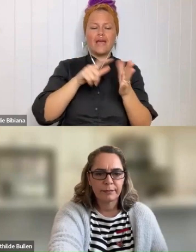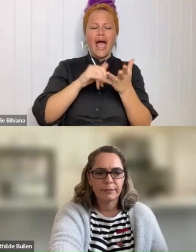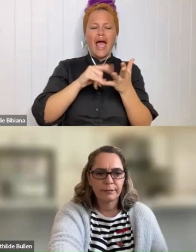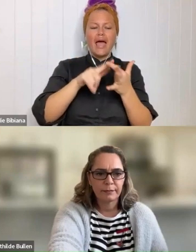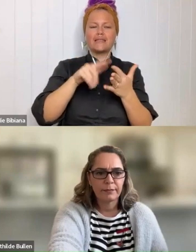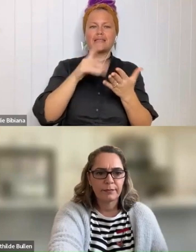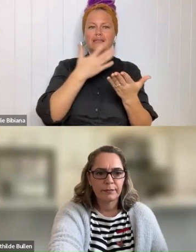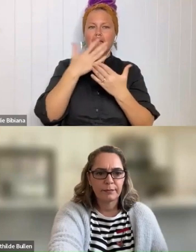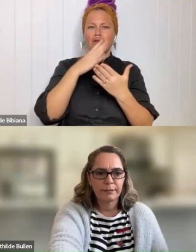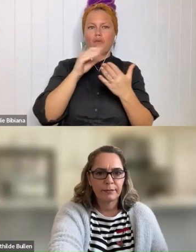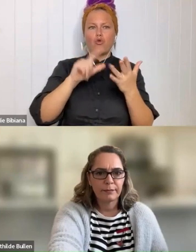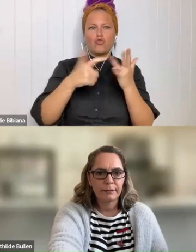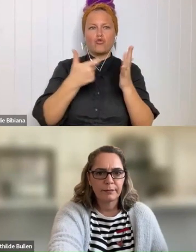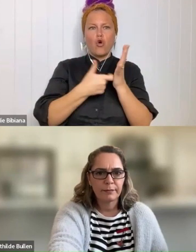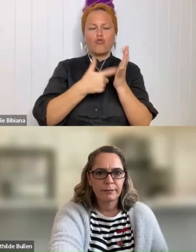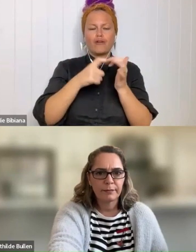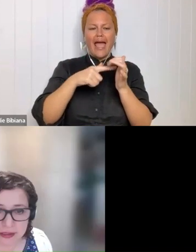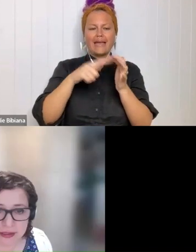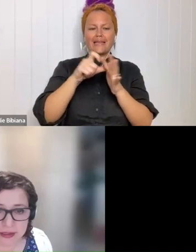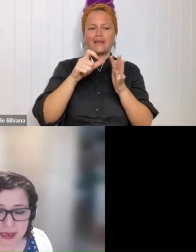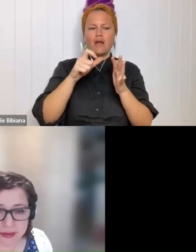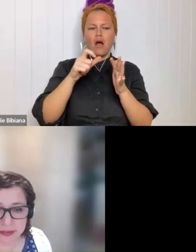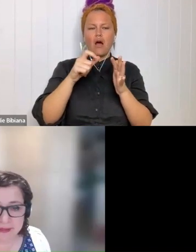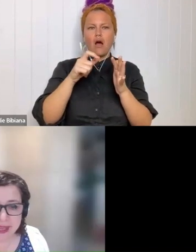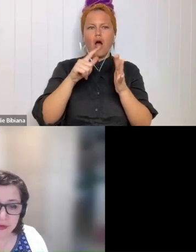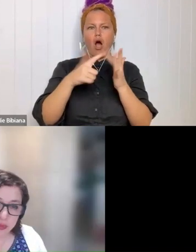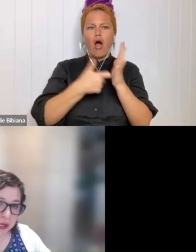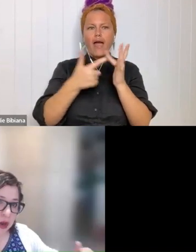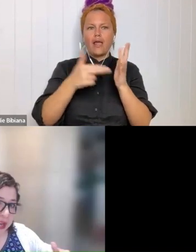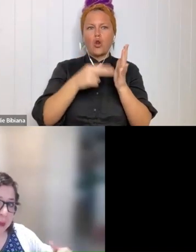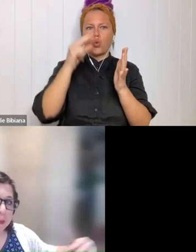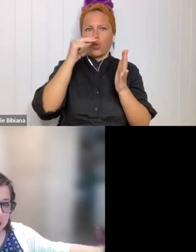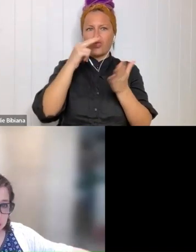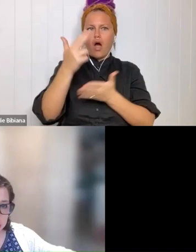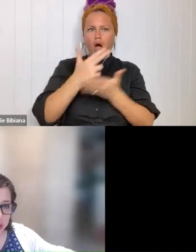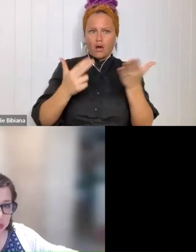corrugated iron youth arts. And then we can either come back to